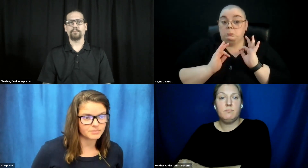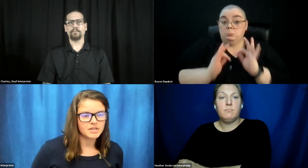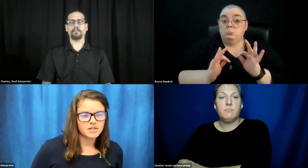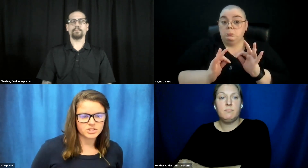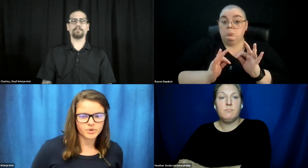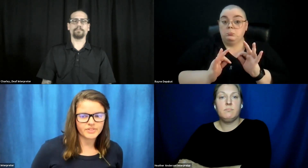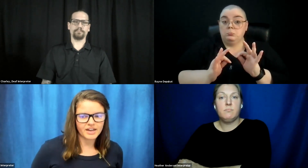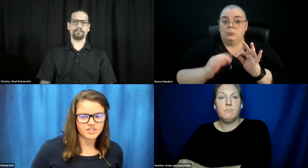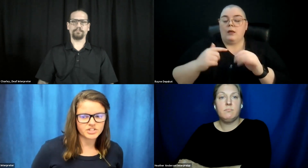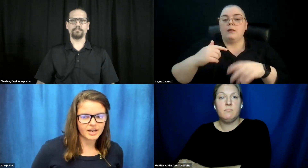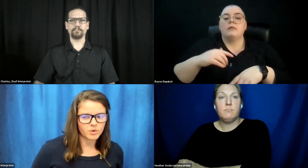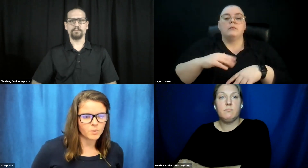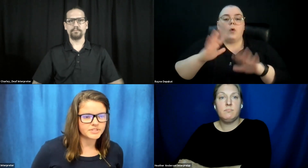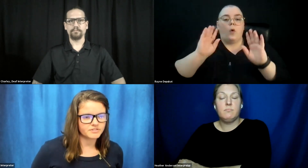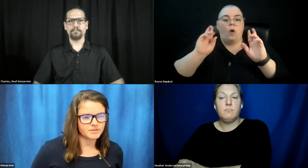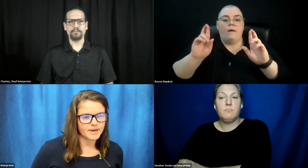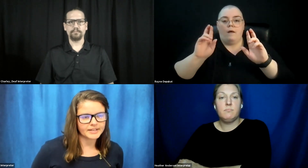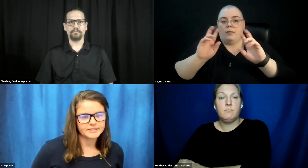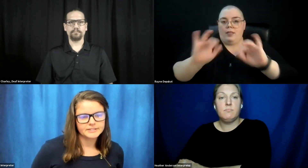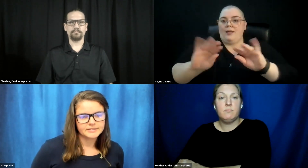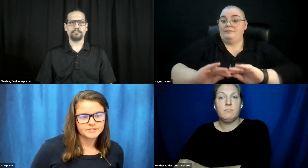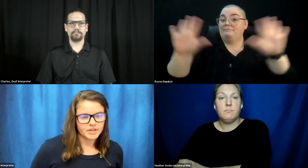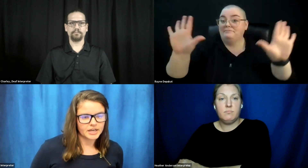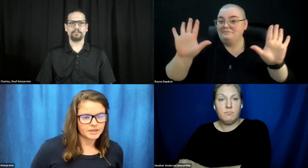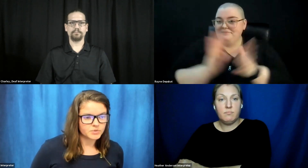time, just put that in the chat or open to feedback.